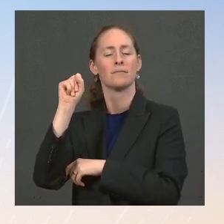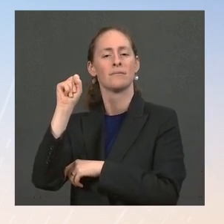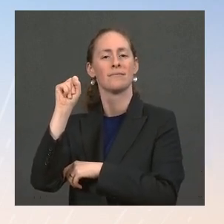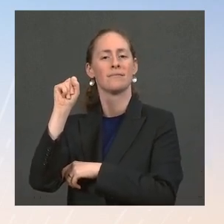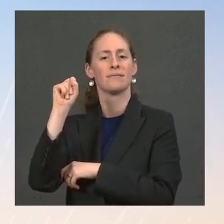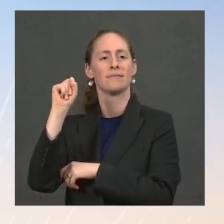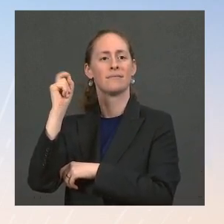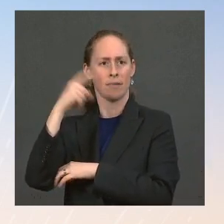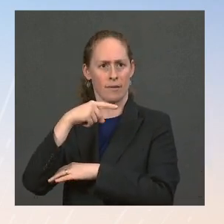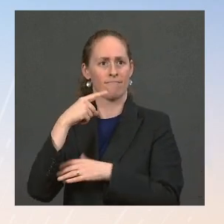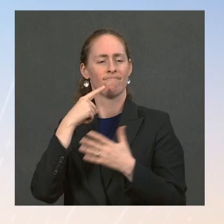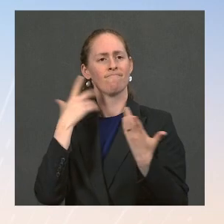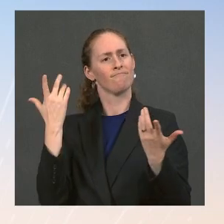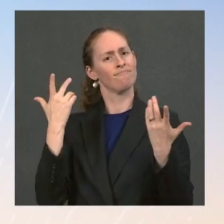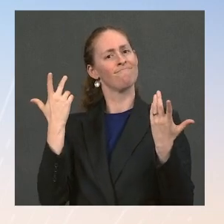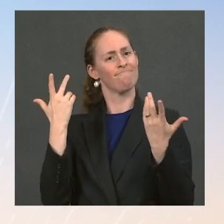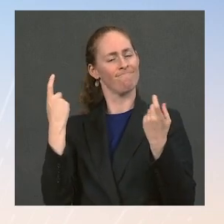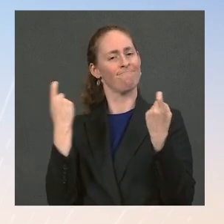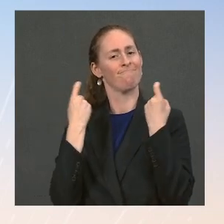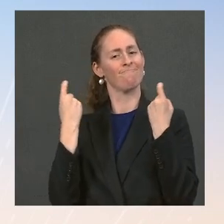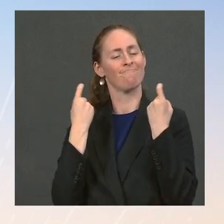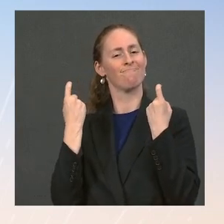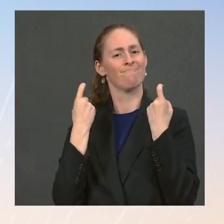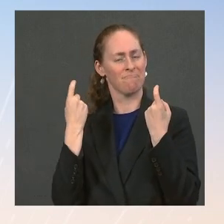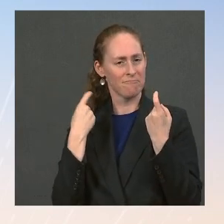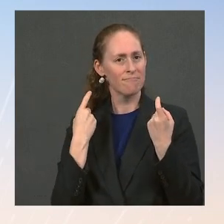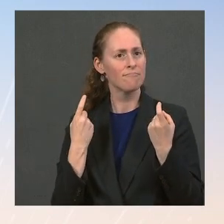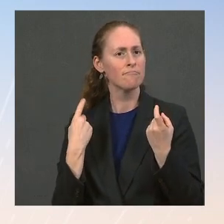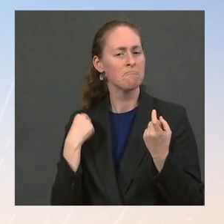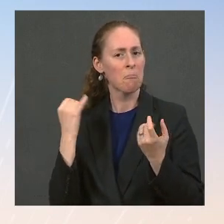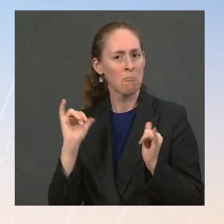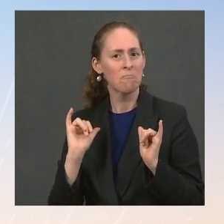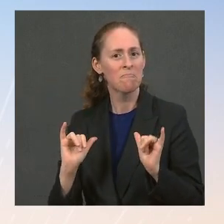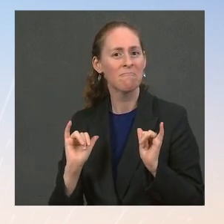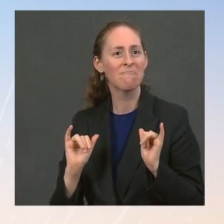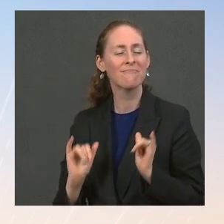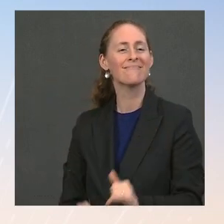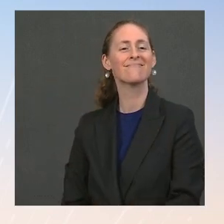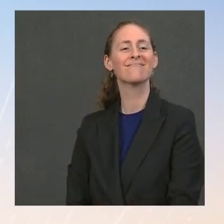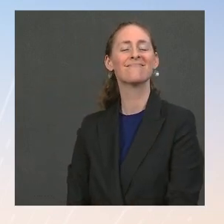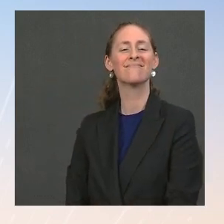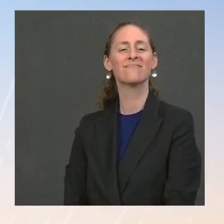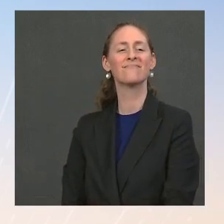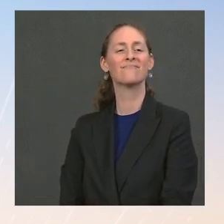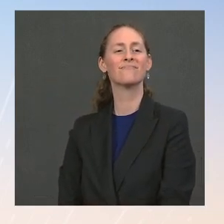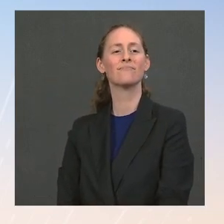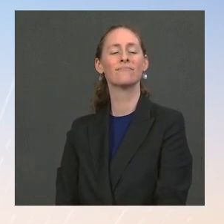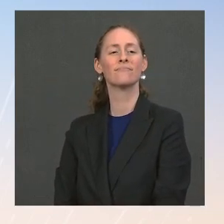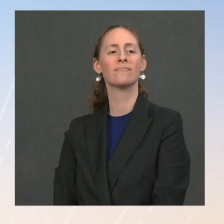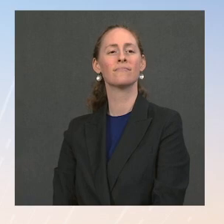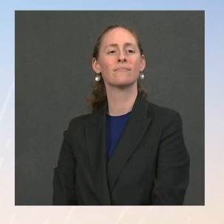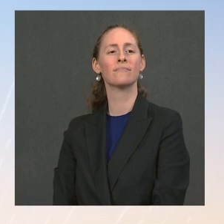And in the Columbus Day proclamation, the President spoke of the need for reflection on that day. And he also seemed to indicate that Congress has requested